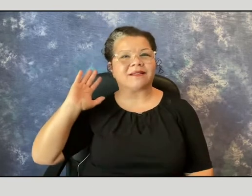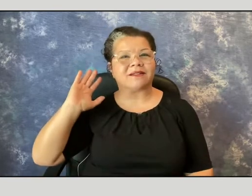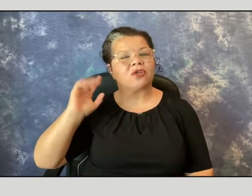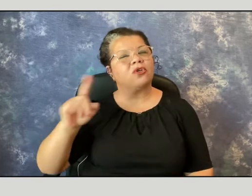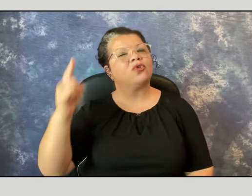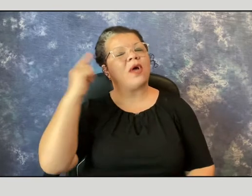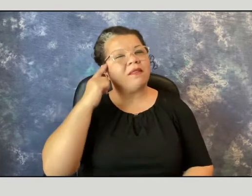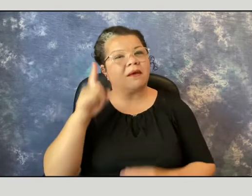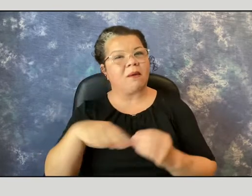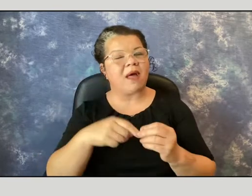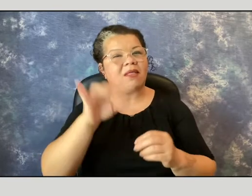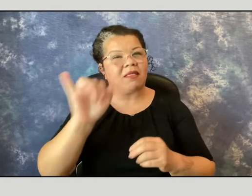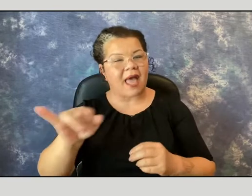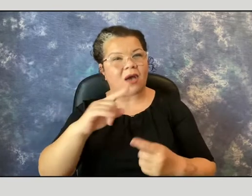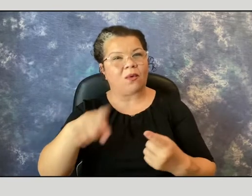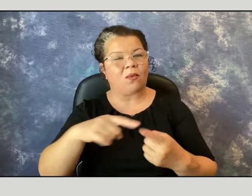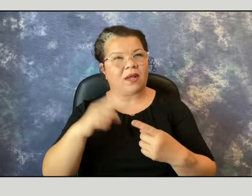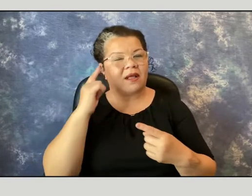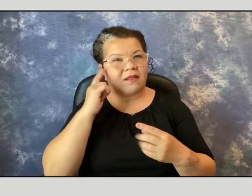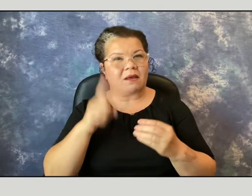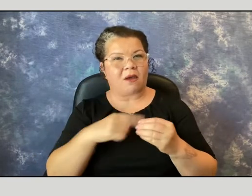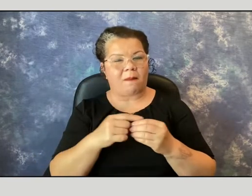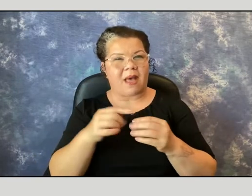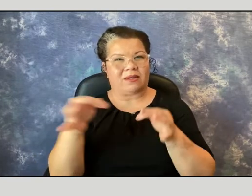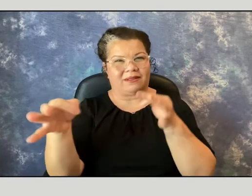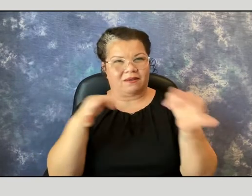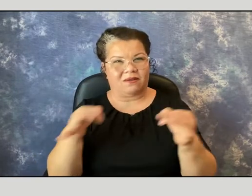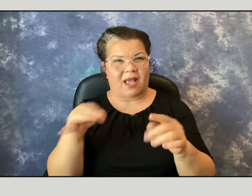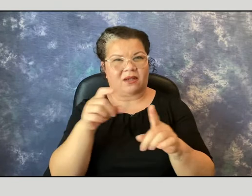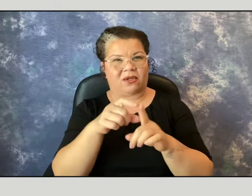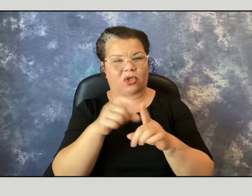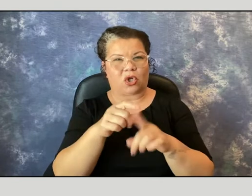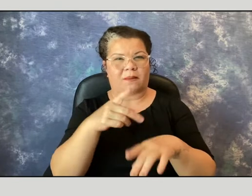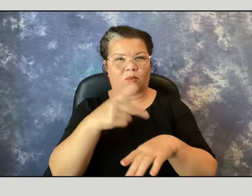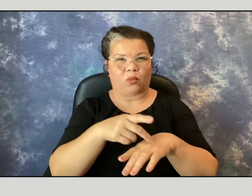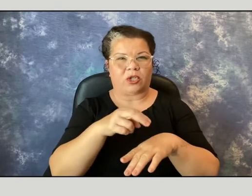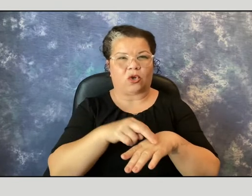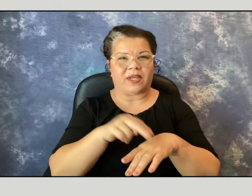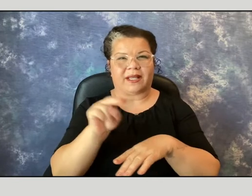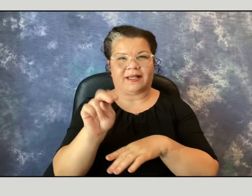what Puerto Ricanness is to me. There's no handbook for it, obviously.